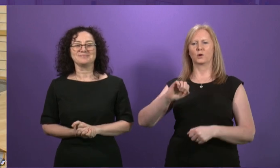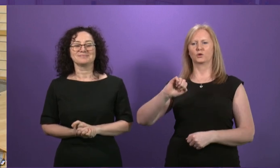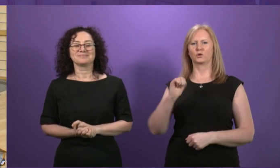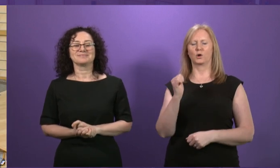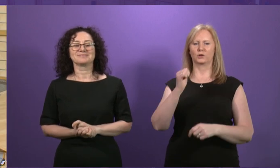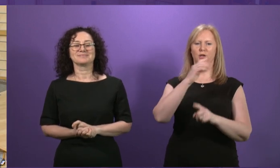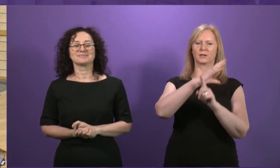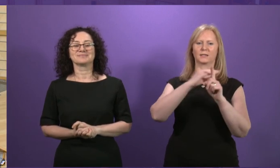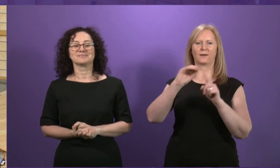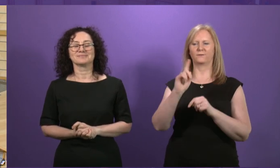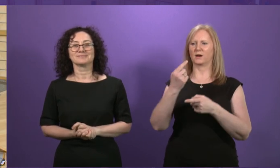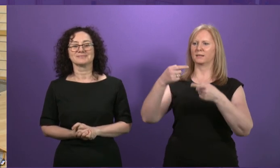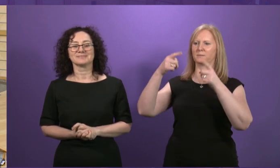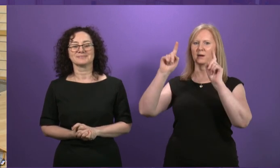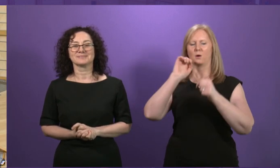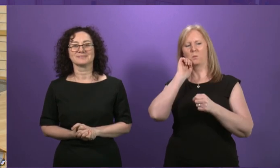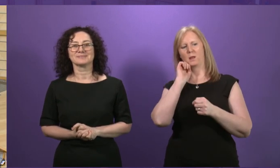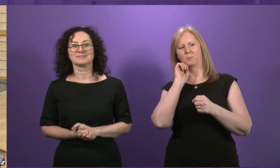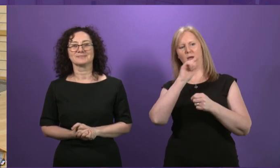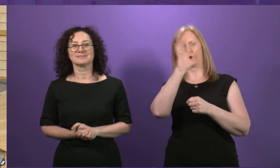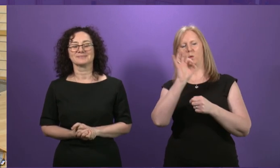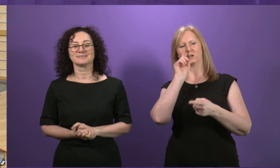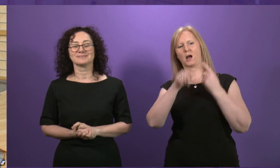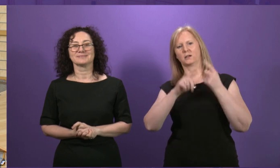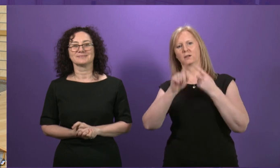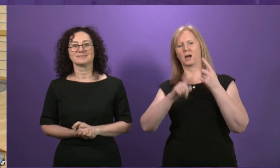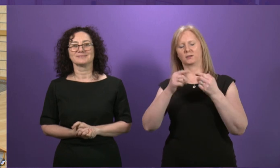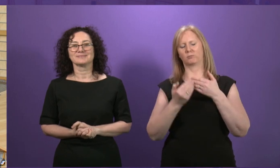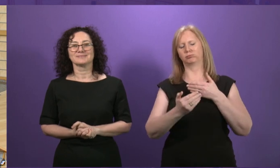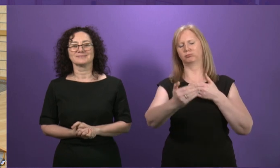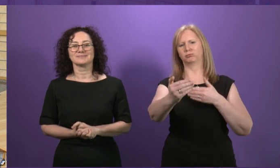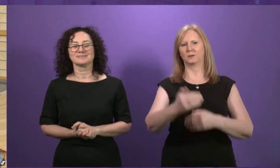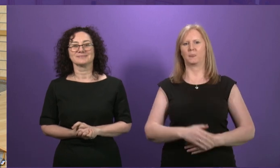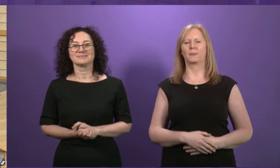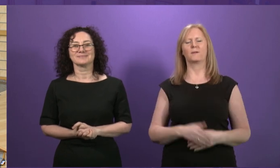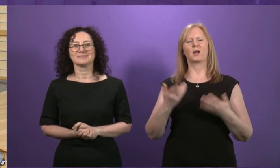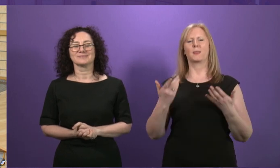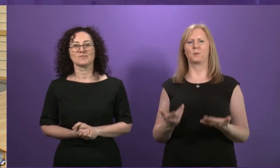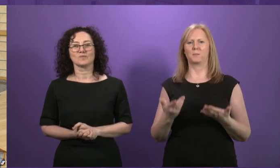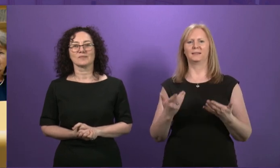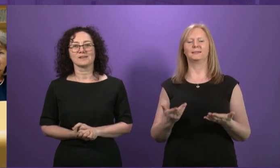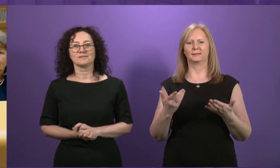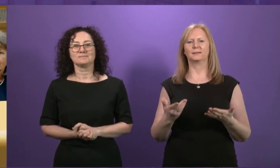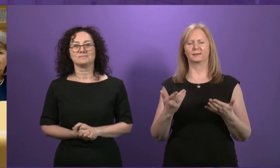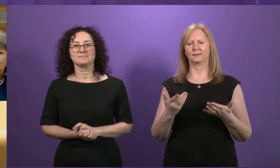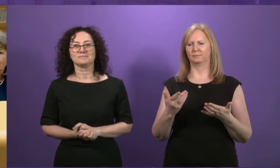Conservative First Minister will be answering questions for a long time to come. [Interruption.] The Presiding Officer (Ken Macintosh): Order. Jackson Carlaw: However, for the moment, this First Minister